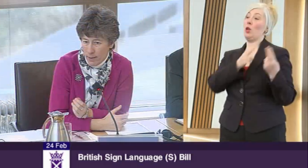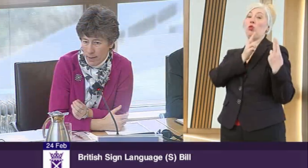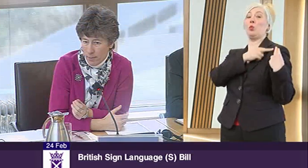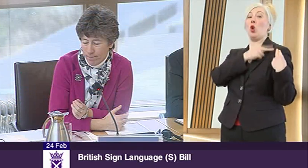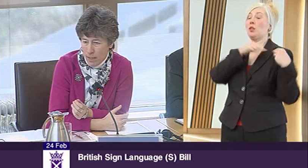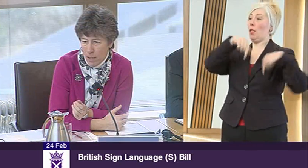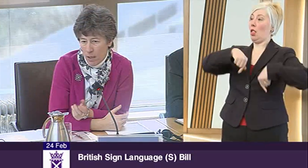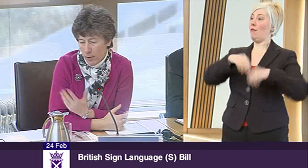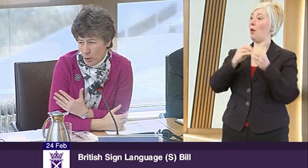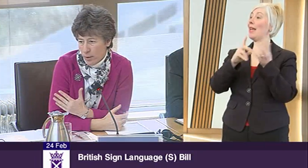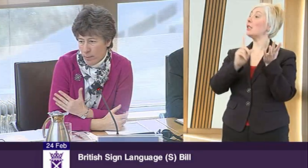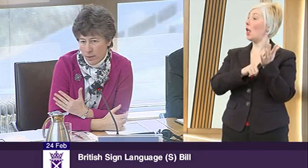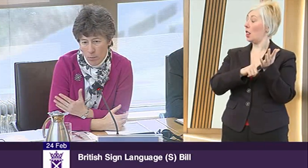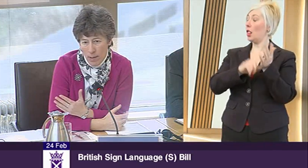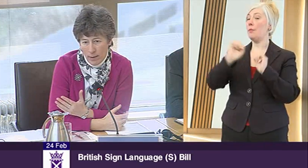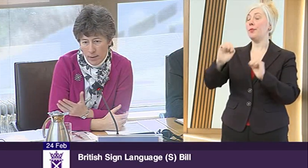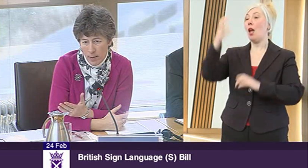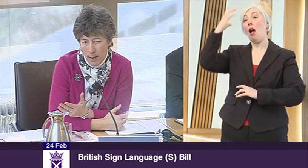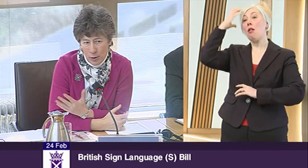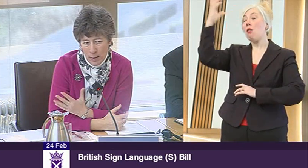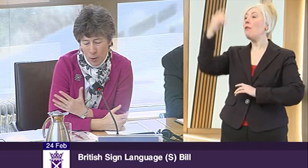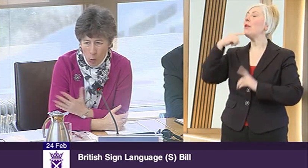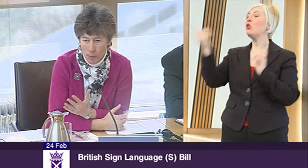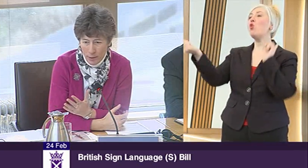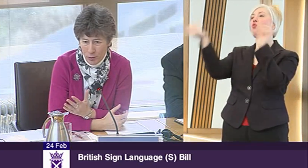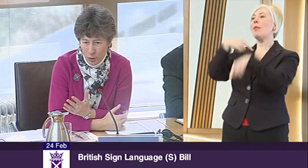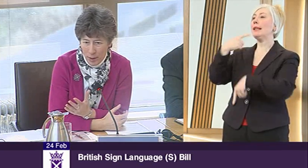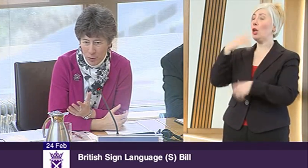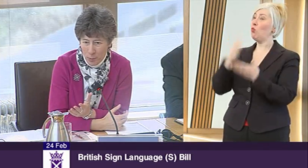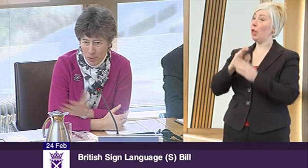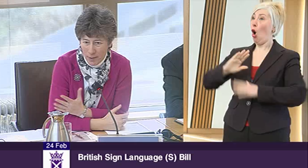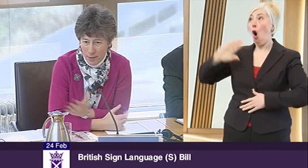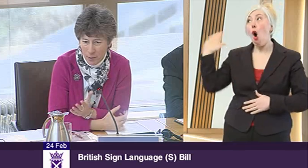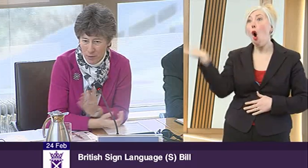responsibility for BSL. The Scottish Government has come back and said that all ministers